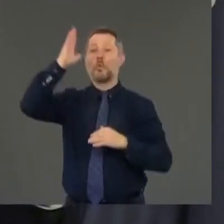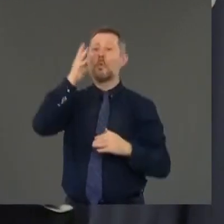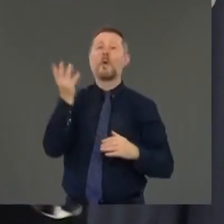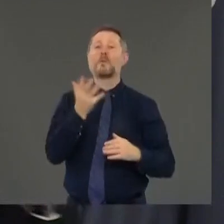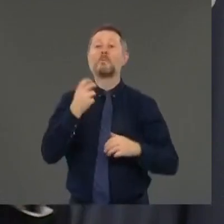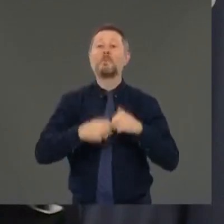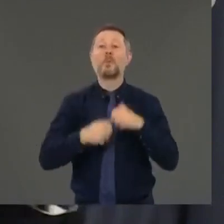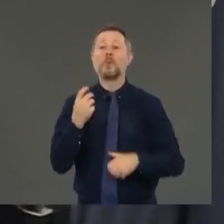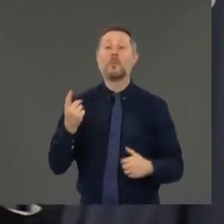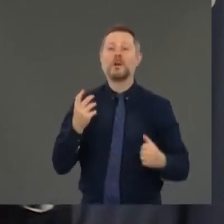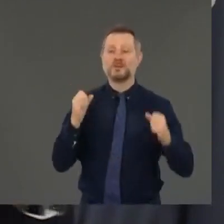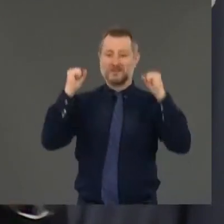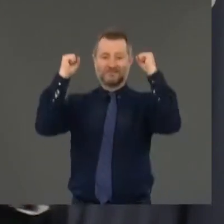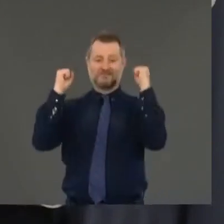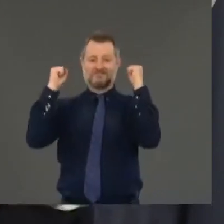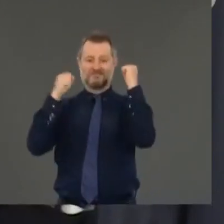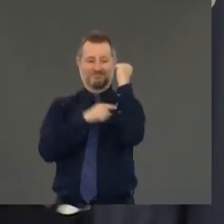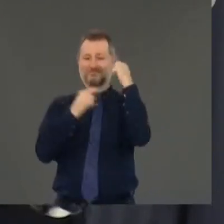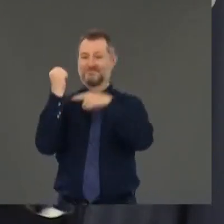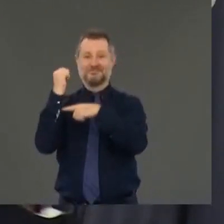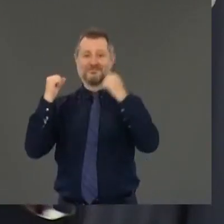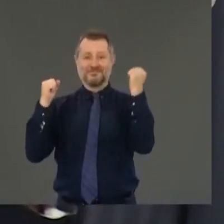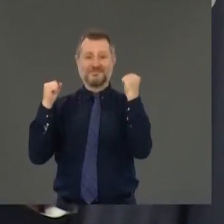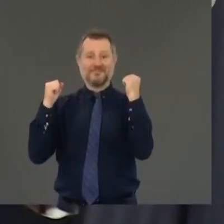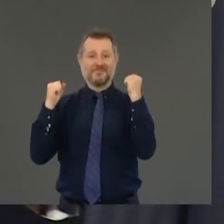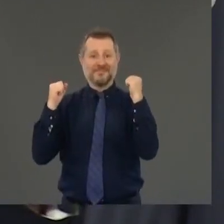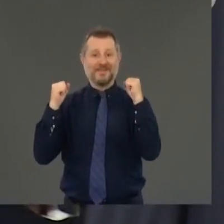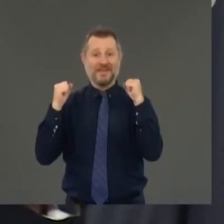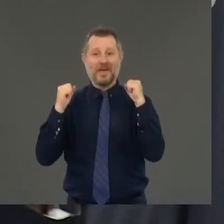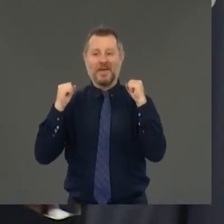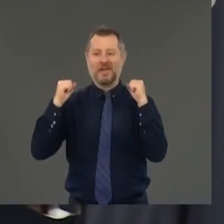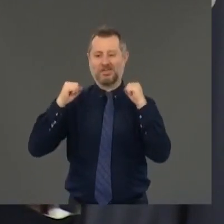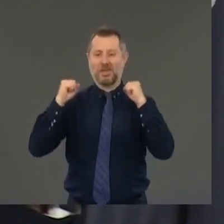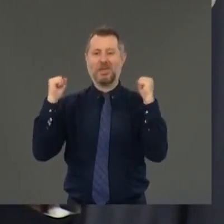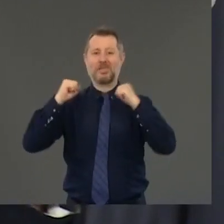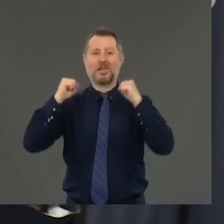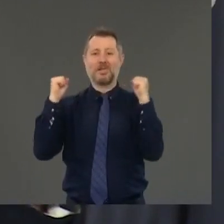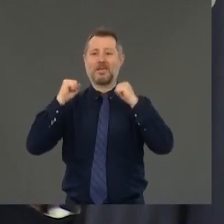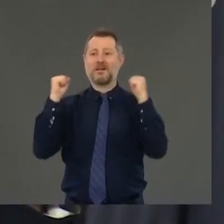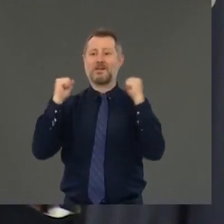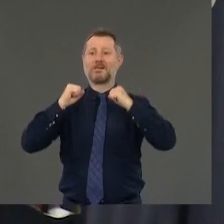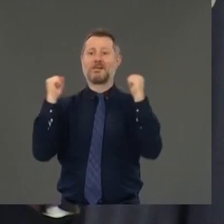THOSE ARE THE TWO PILLARS. EVERYTHING RESTS ON THOSE PILLARS.